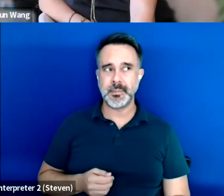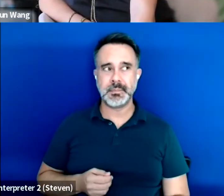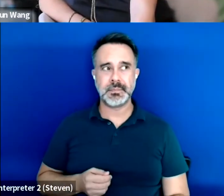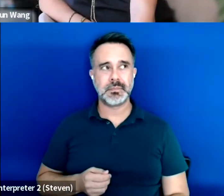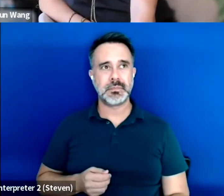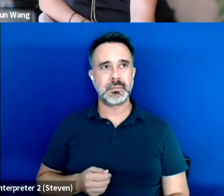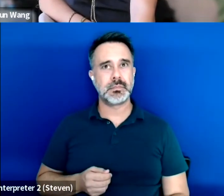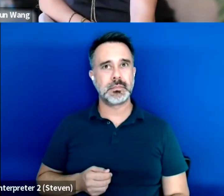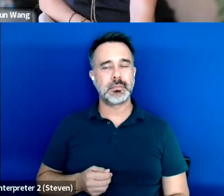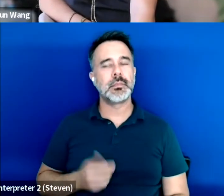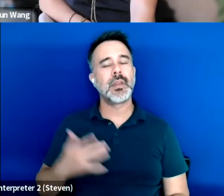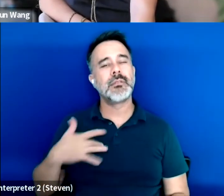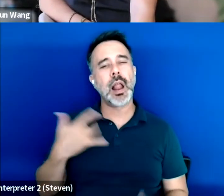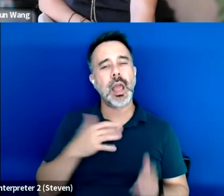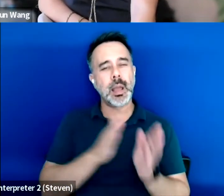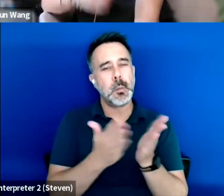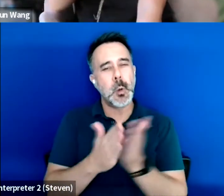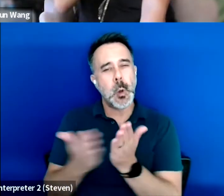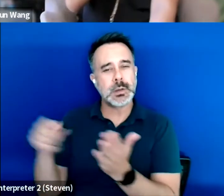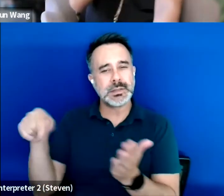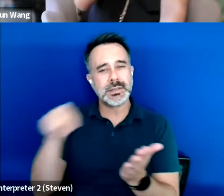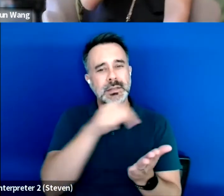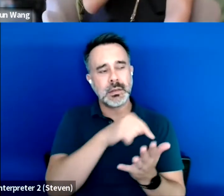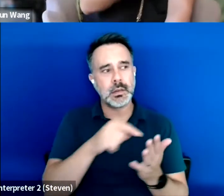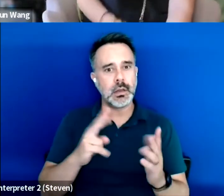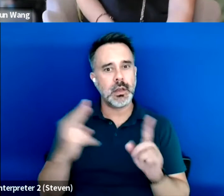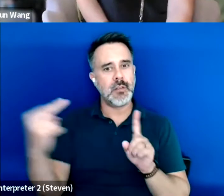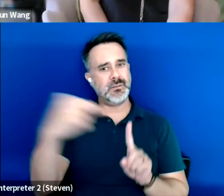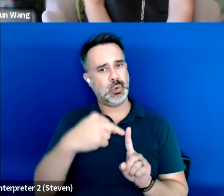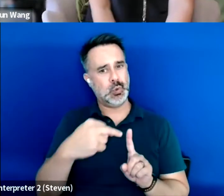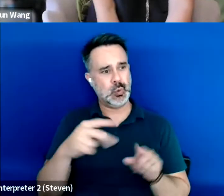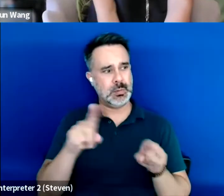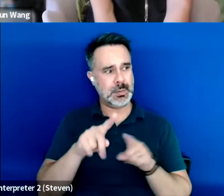And she was, like, there's too many farts.